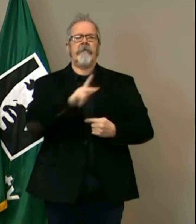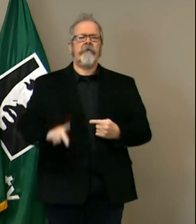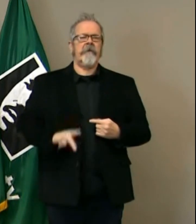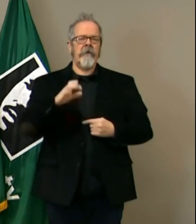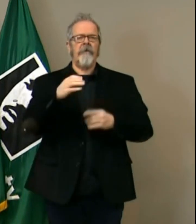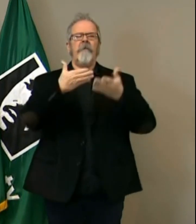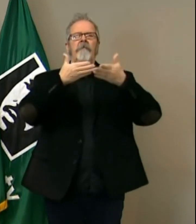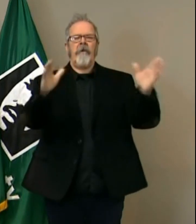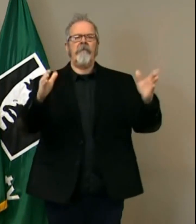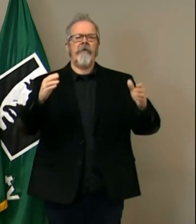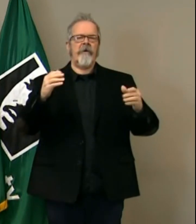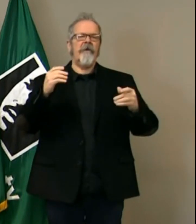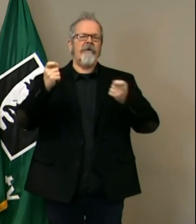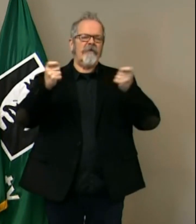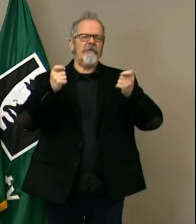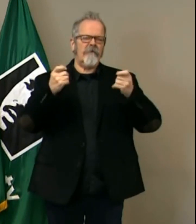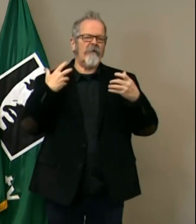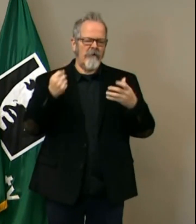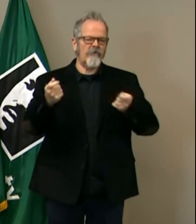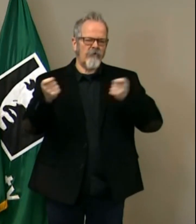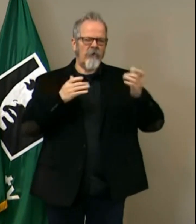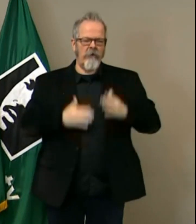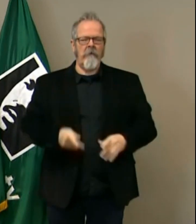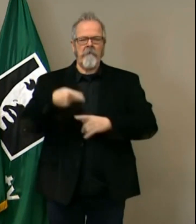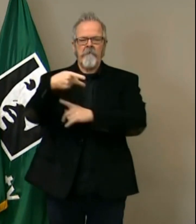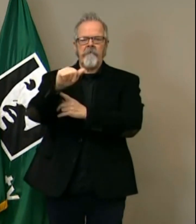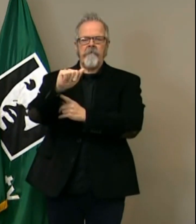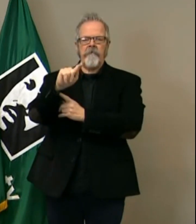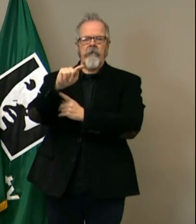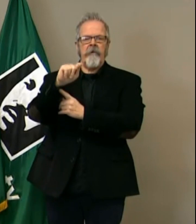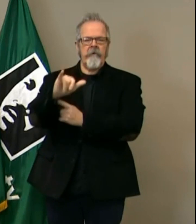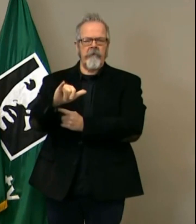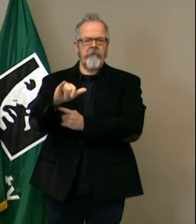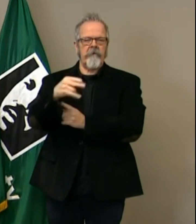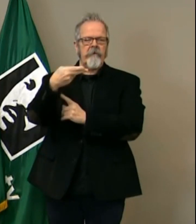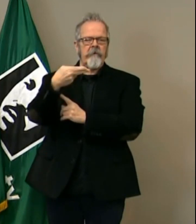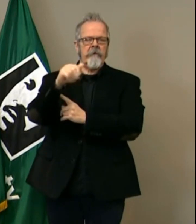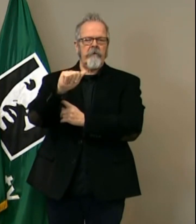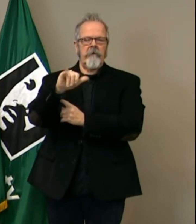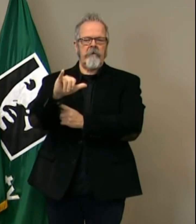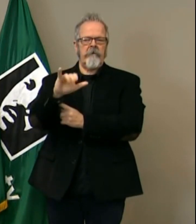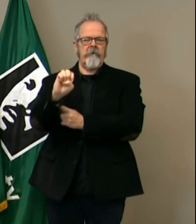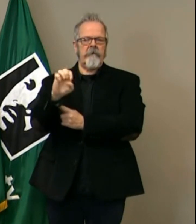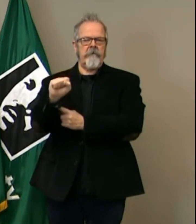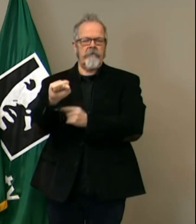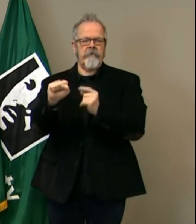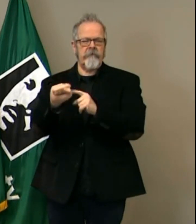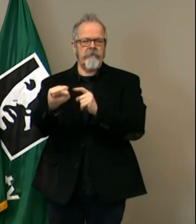everyone they meet has been exposed and is potentially infected to avoid any